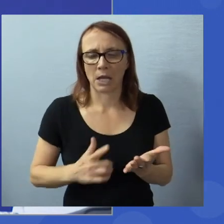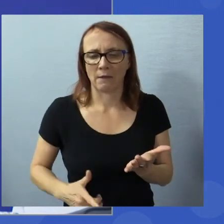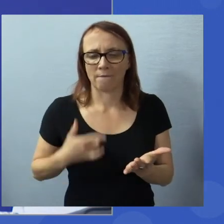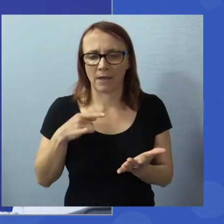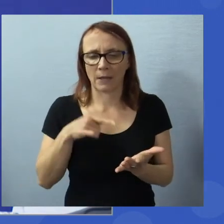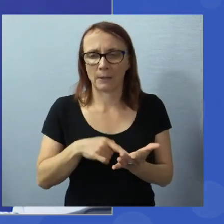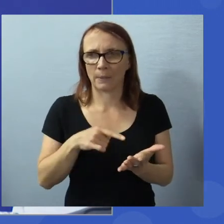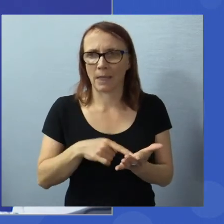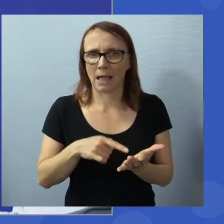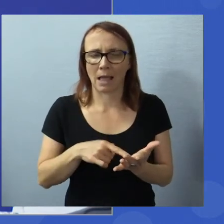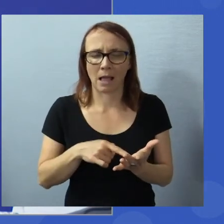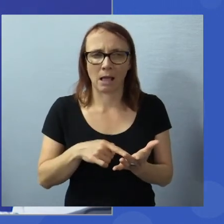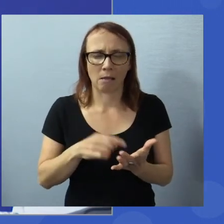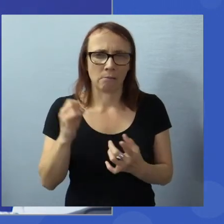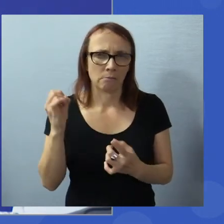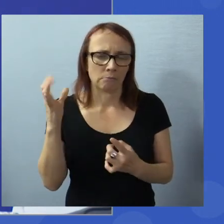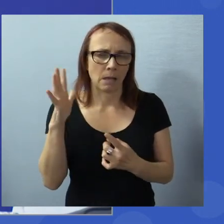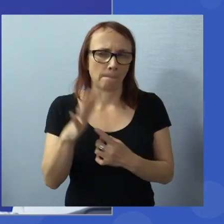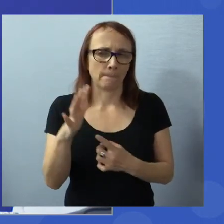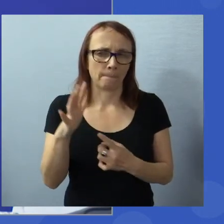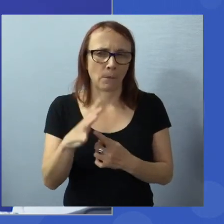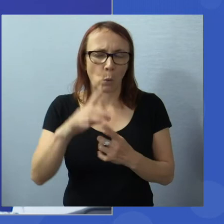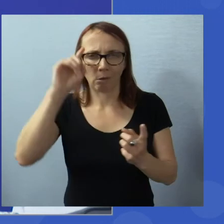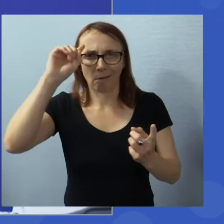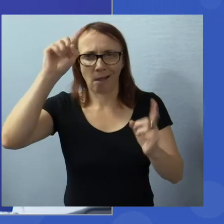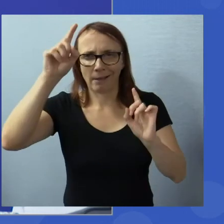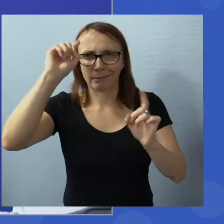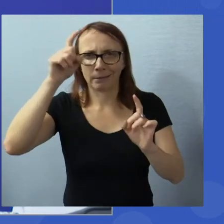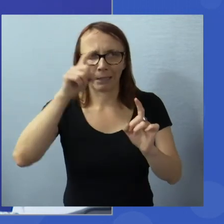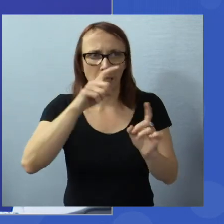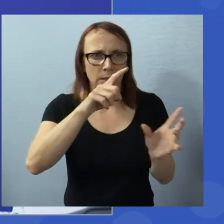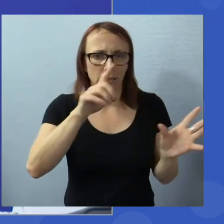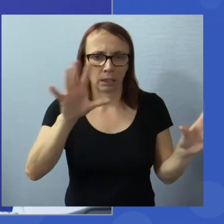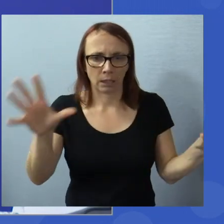threads of a lot of the ideas and things that you said and my instinct I think